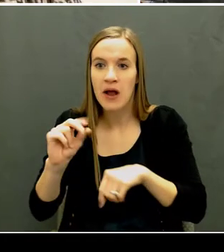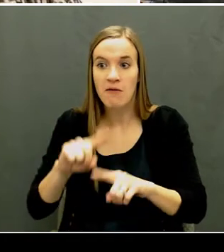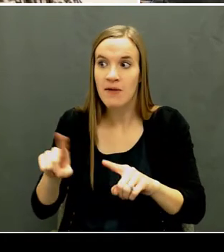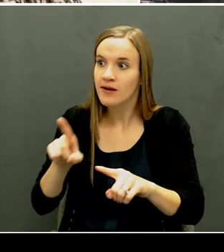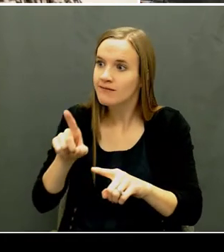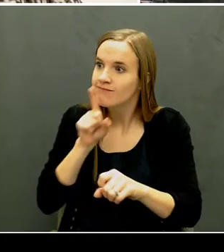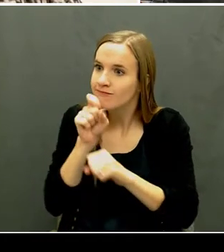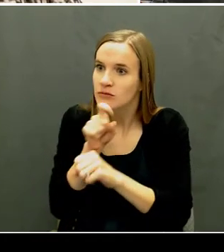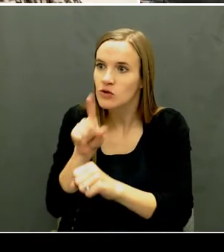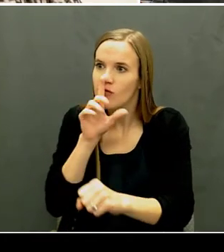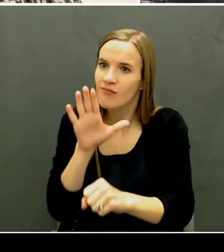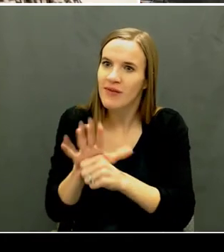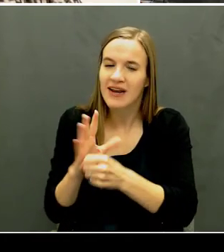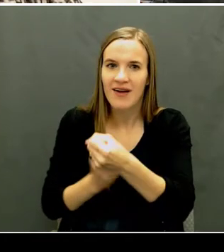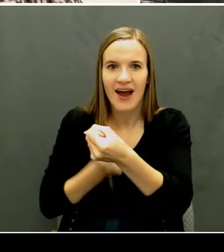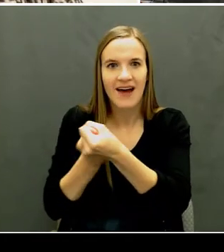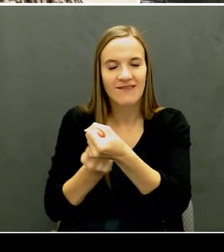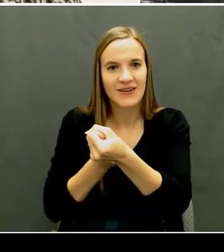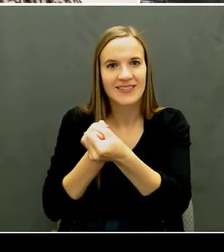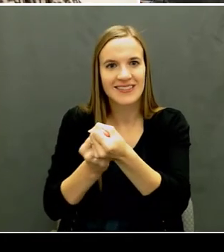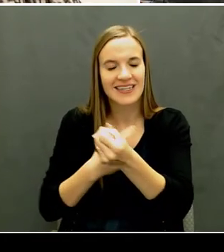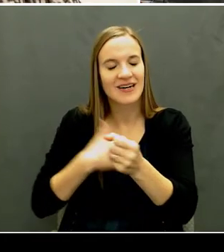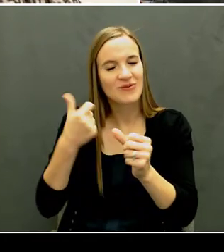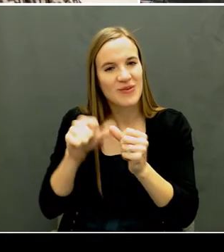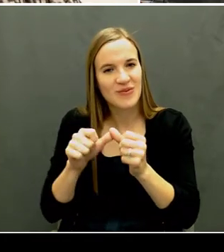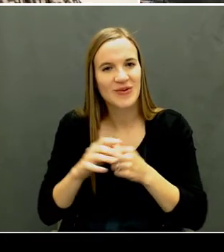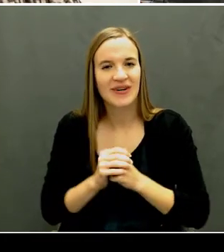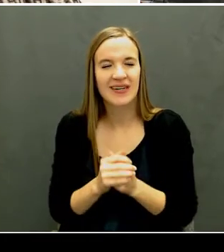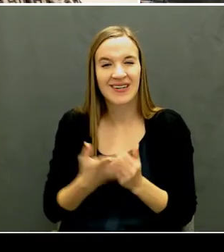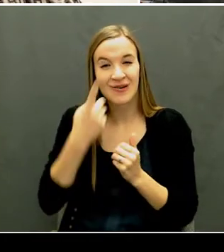that, that Advocacy Network and then of course, some ideas that came out of Spokane?